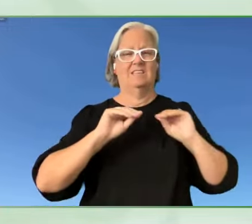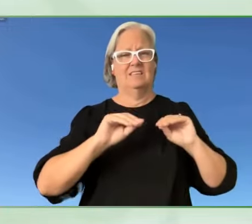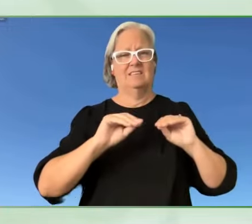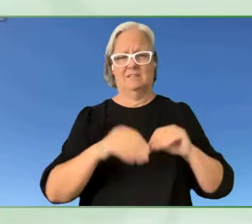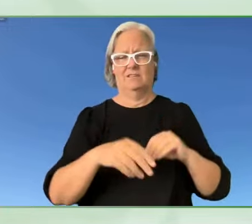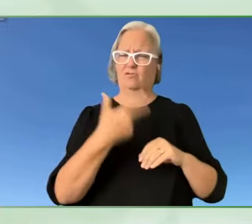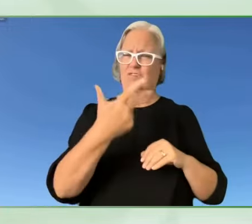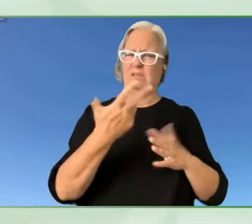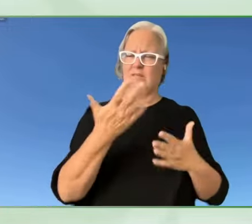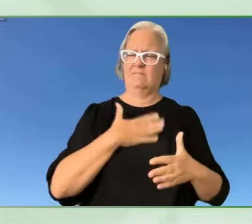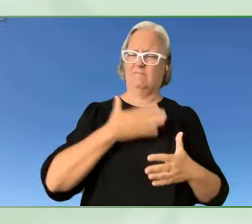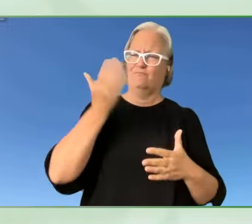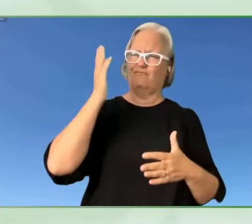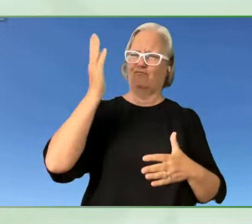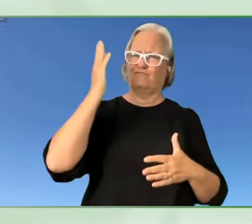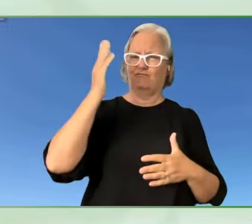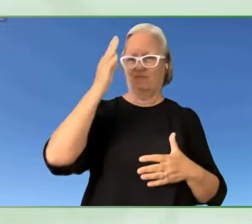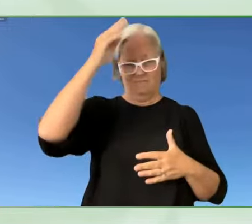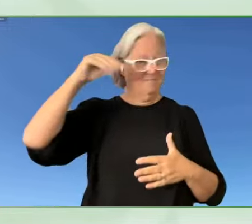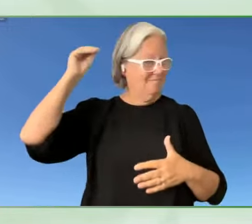And we're not really talking about children with disabilities.